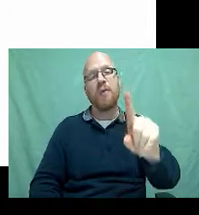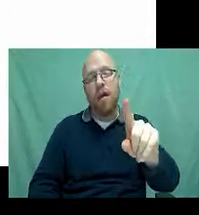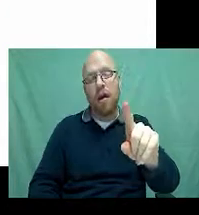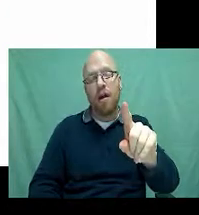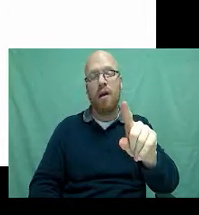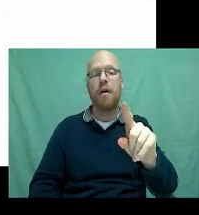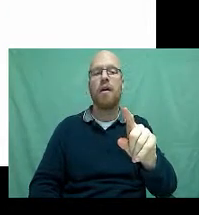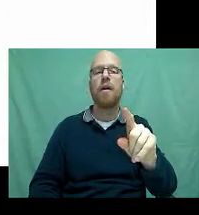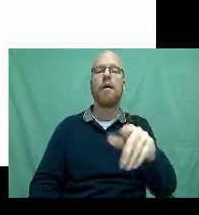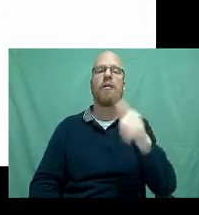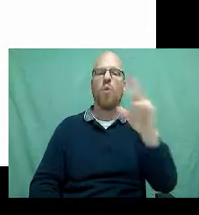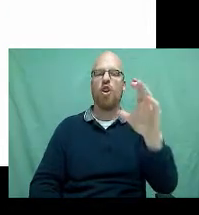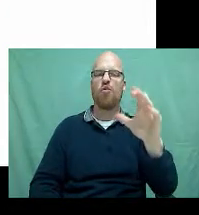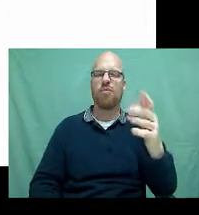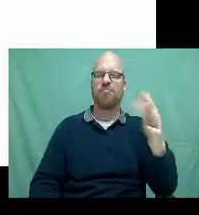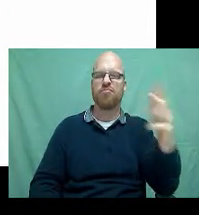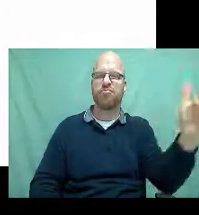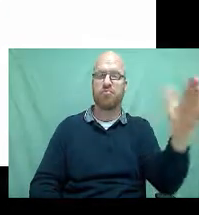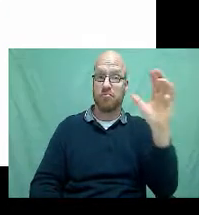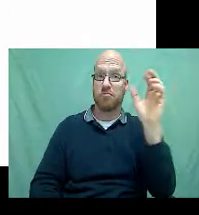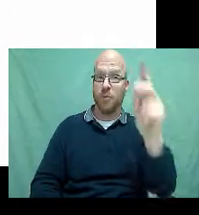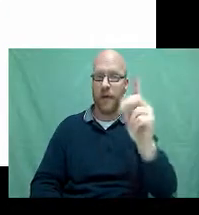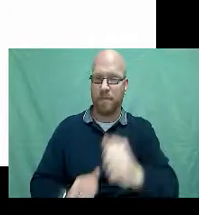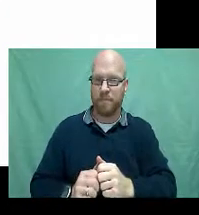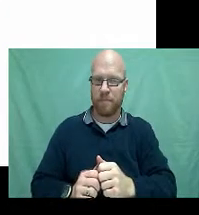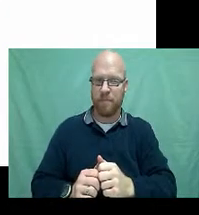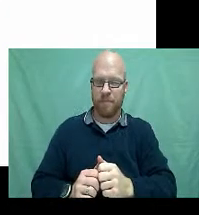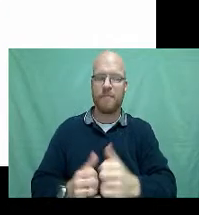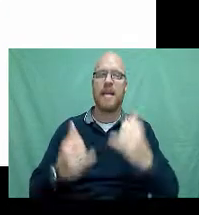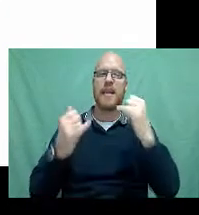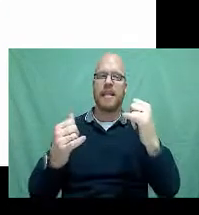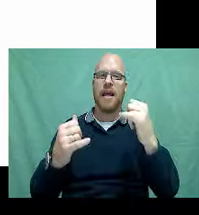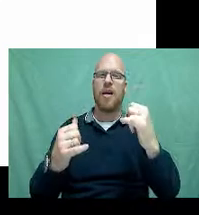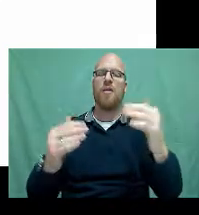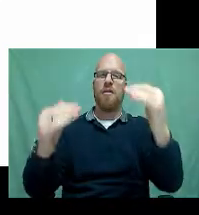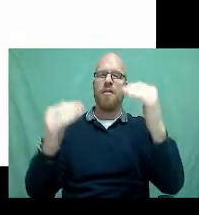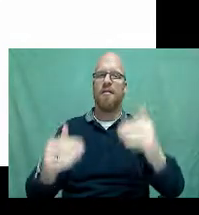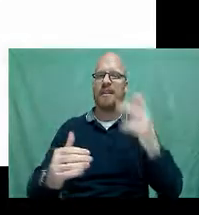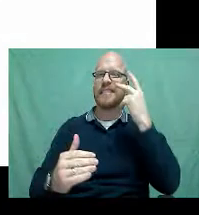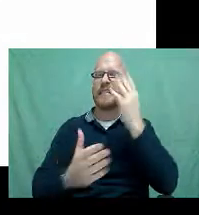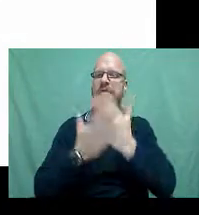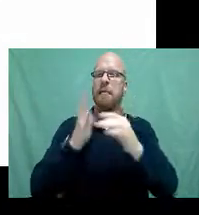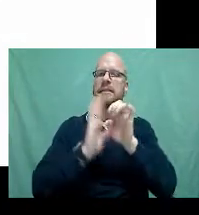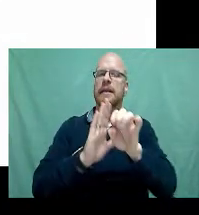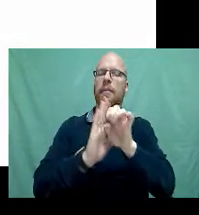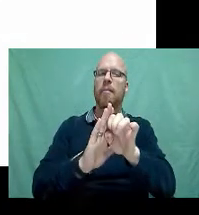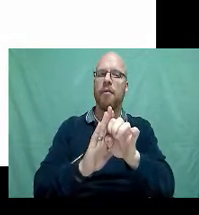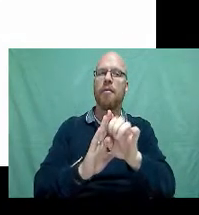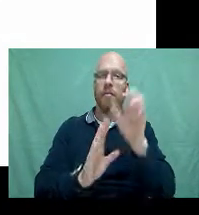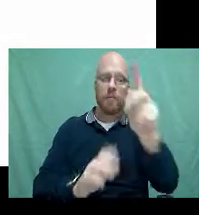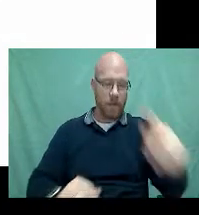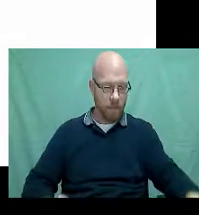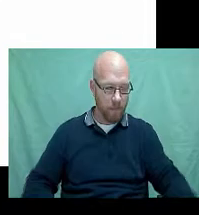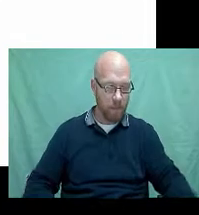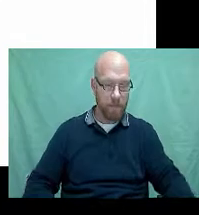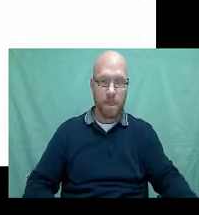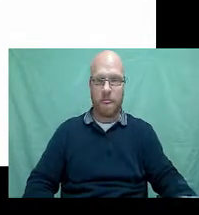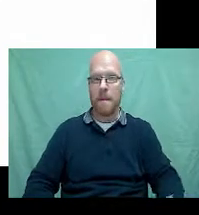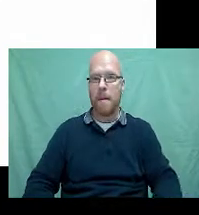81, and then on and so on and so forth. Now, let's an example and see how this works.